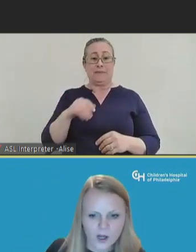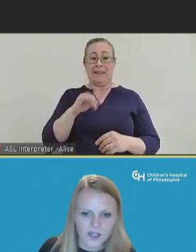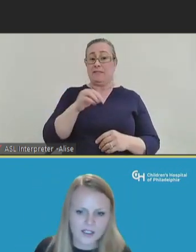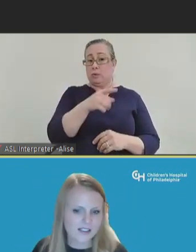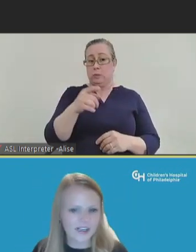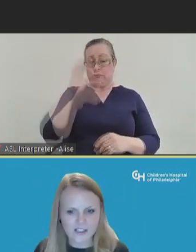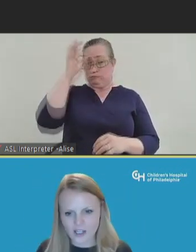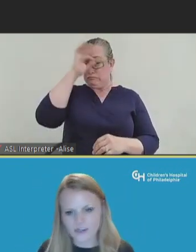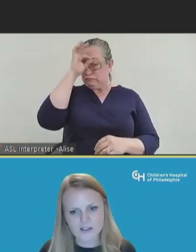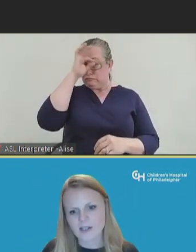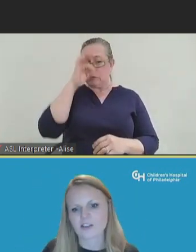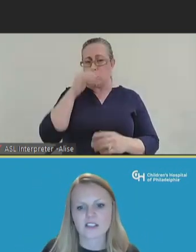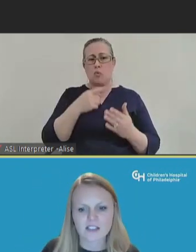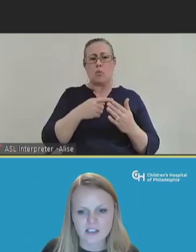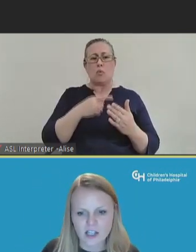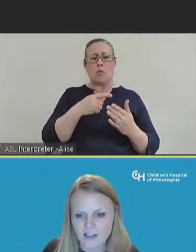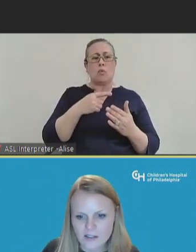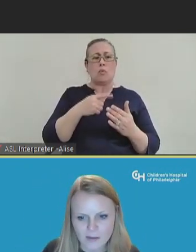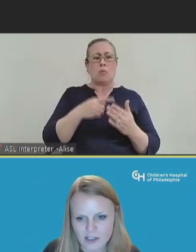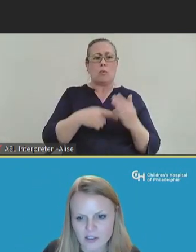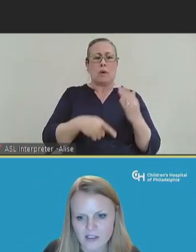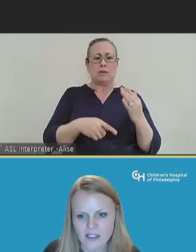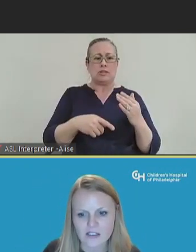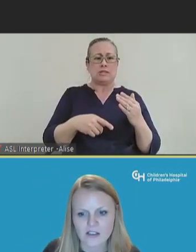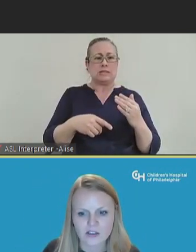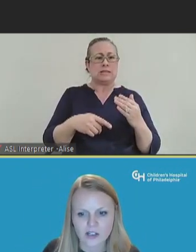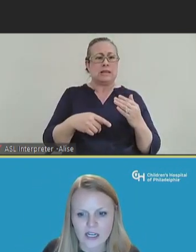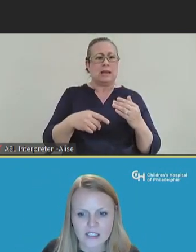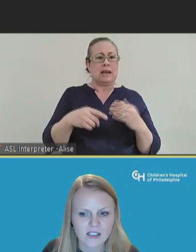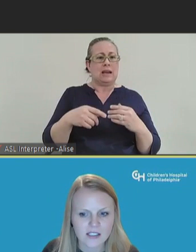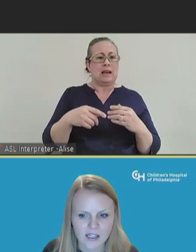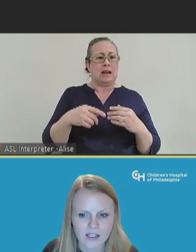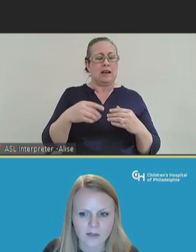what is a Child Life Specialist? A Child Life Specialist is trained to study the